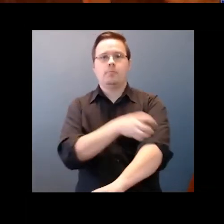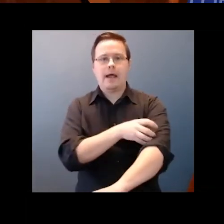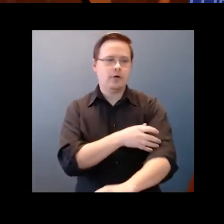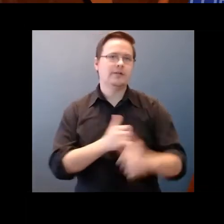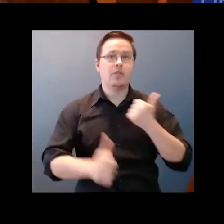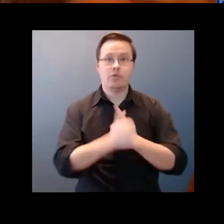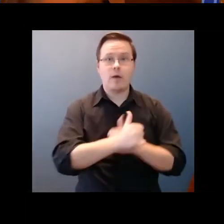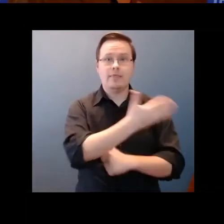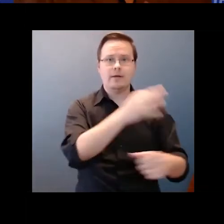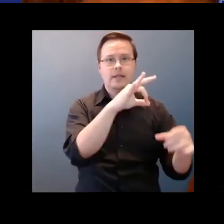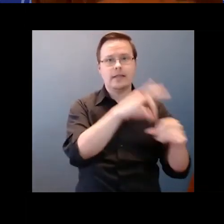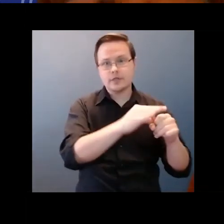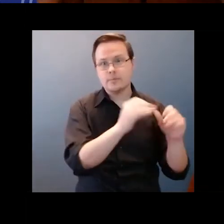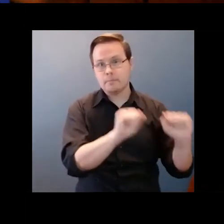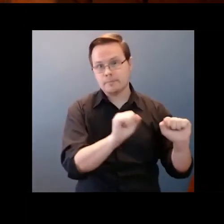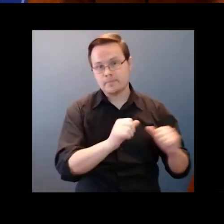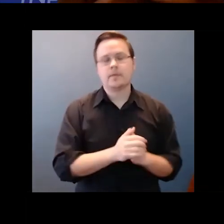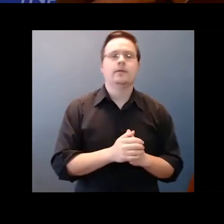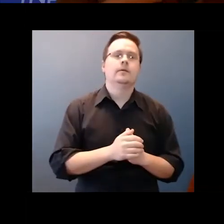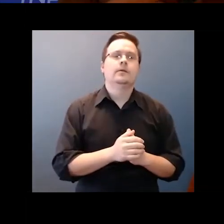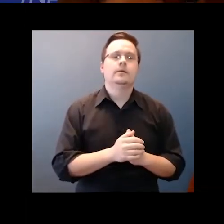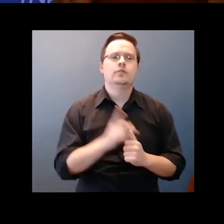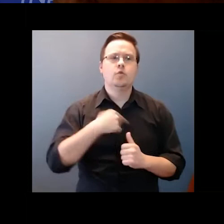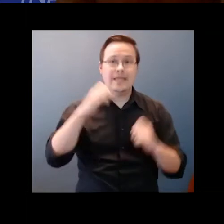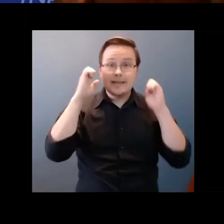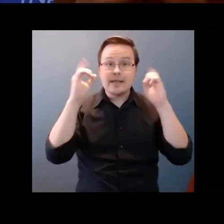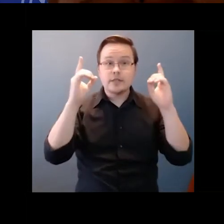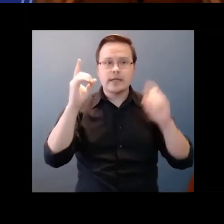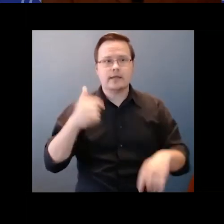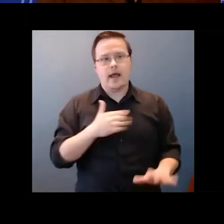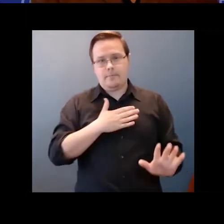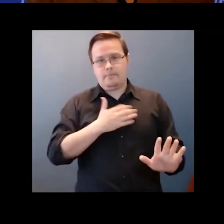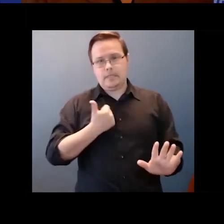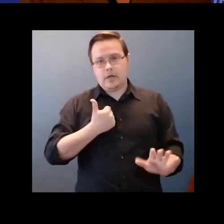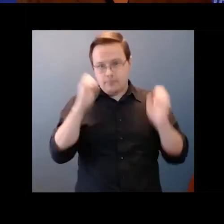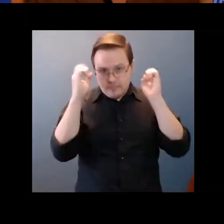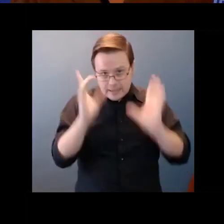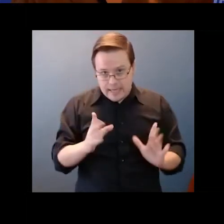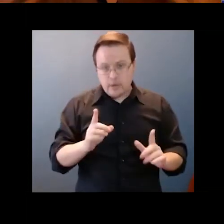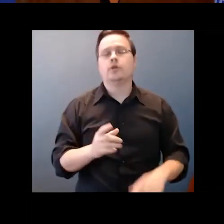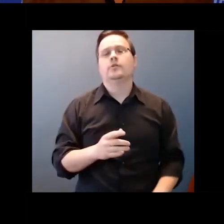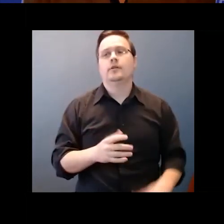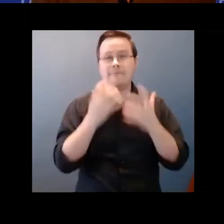So that's, So we educate because I'm an educator, I also care about the value of education, but we also educate to